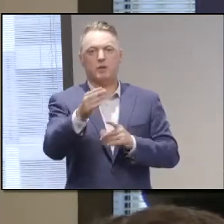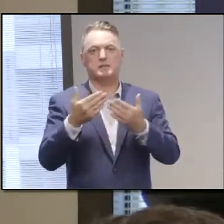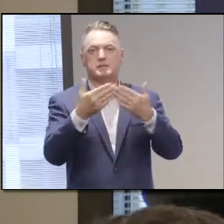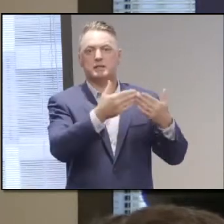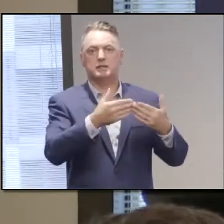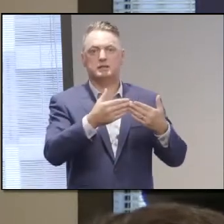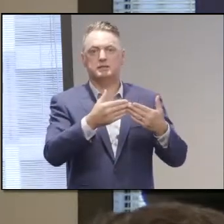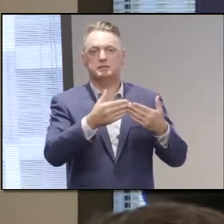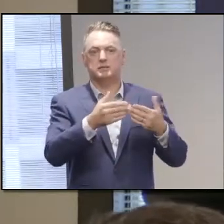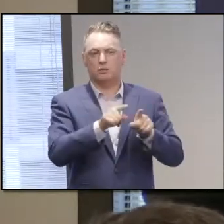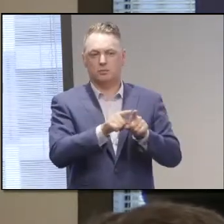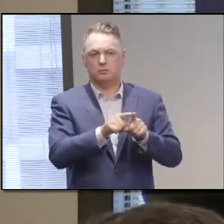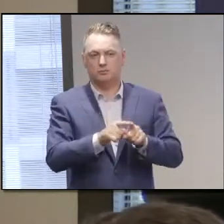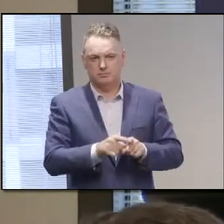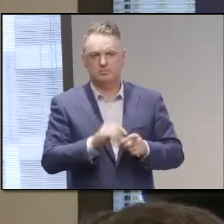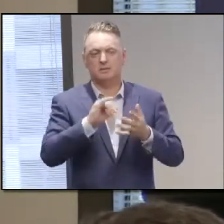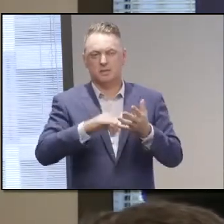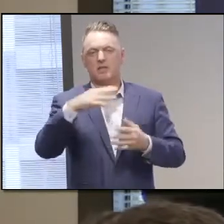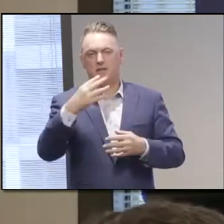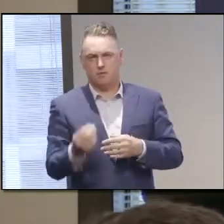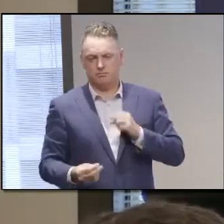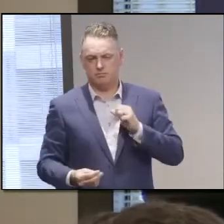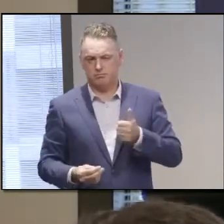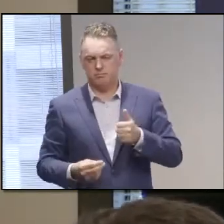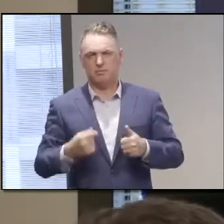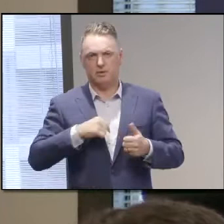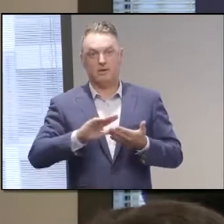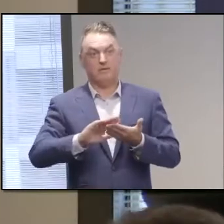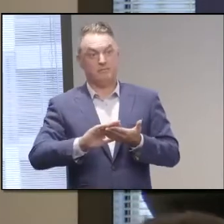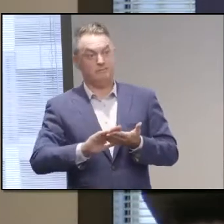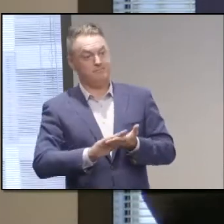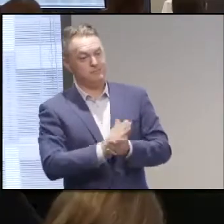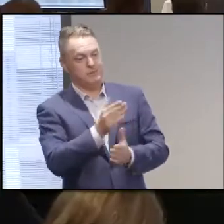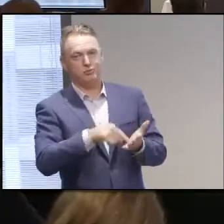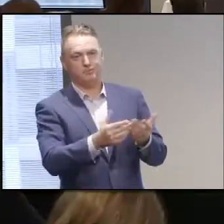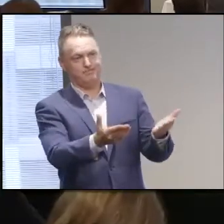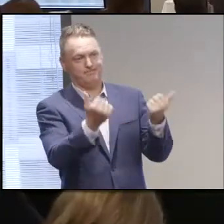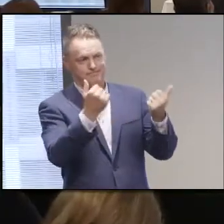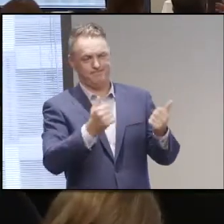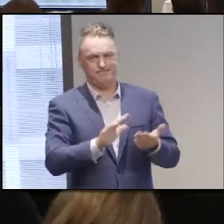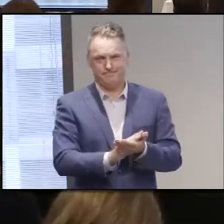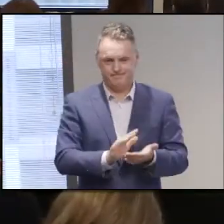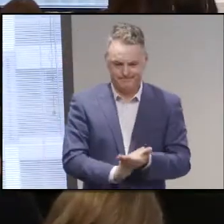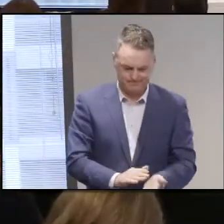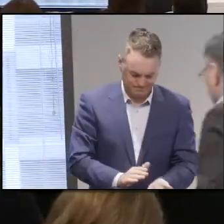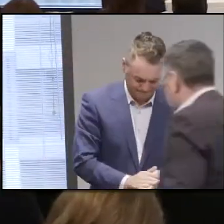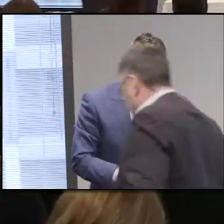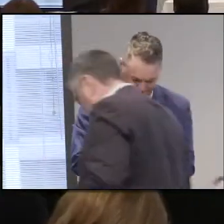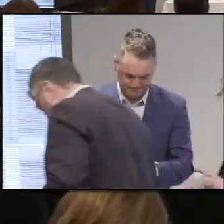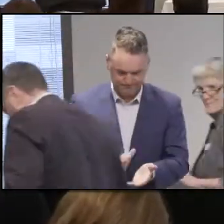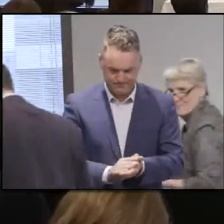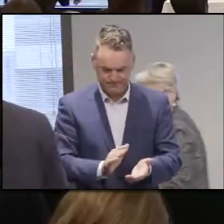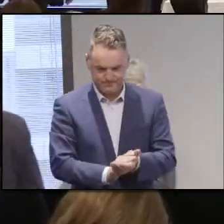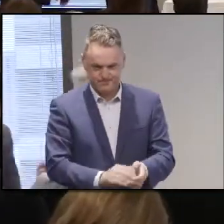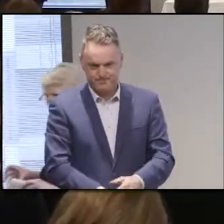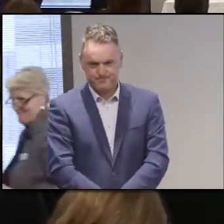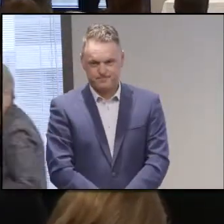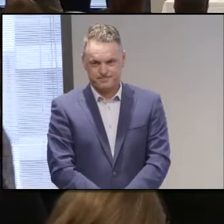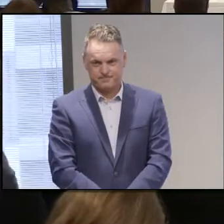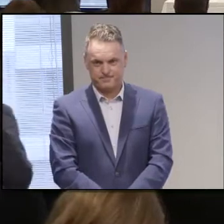all agree with me we're in very good hands for this presentation thank you very much.